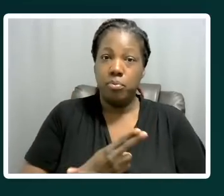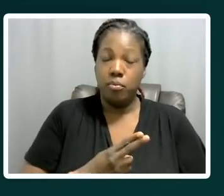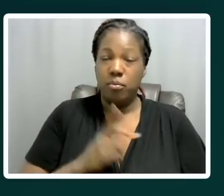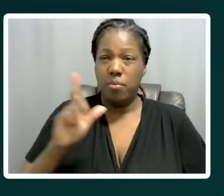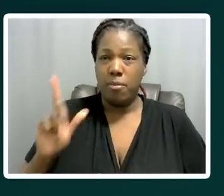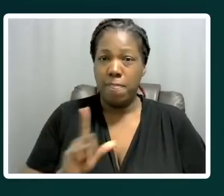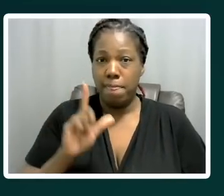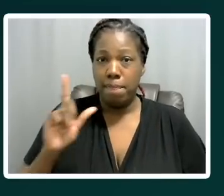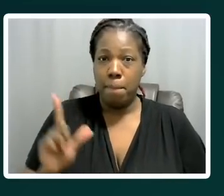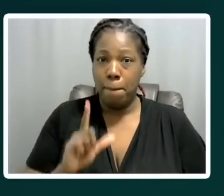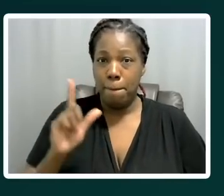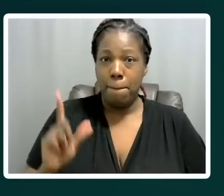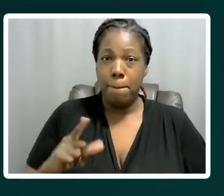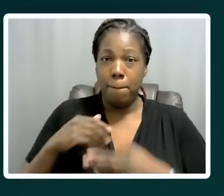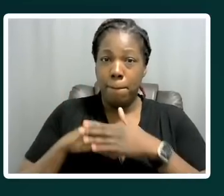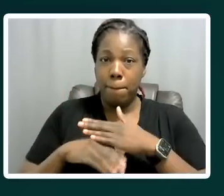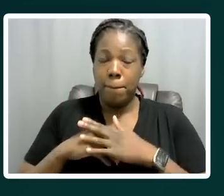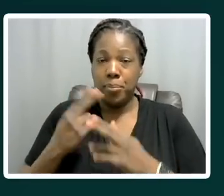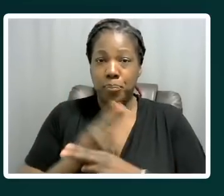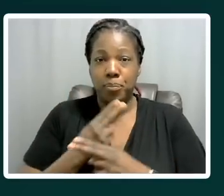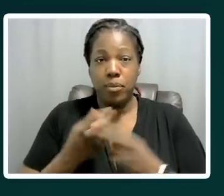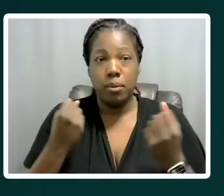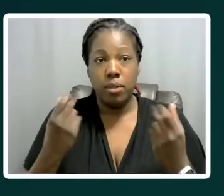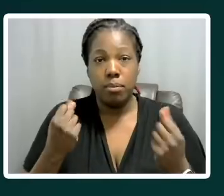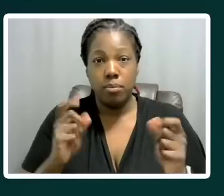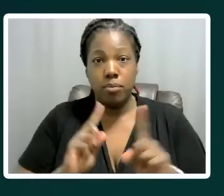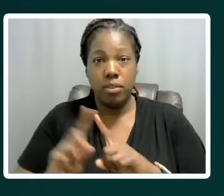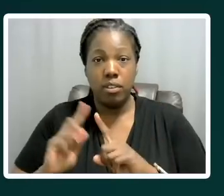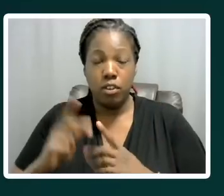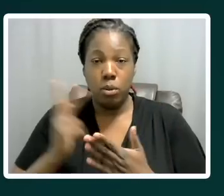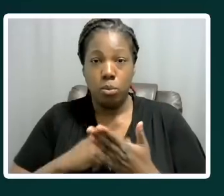actually accessible through many different programming languages called Processing.